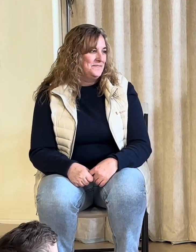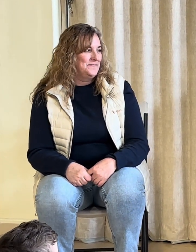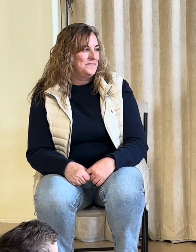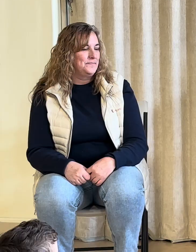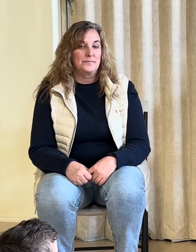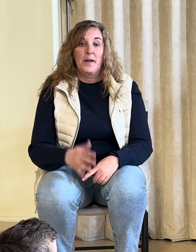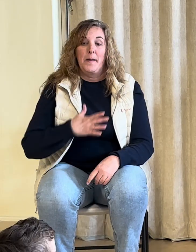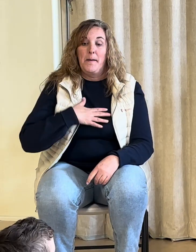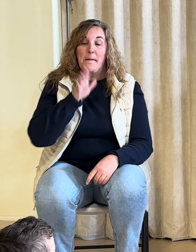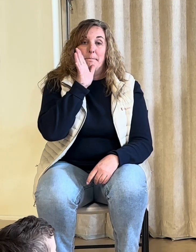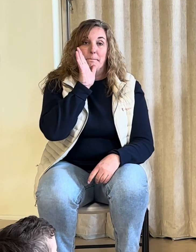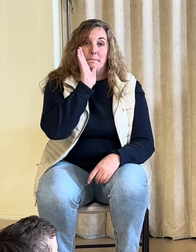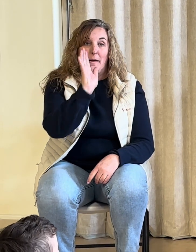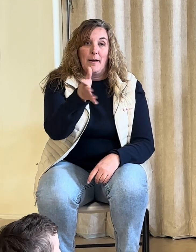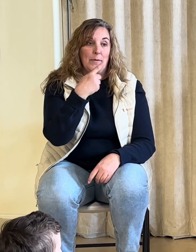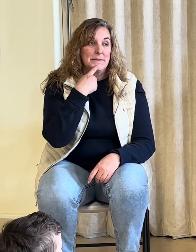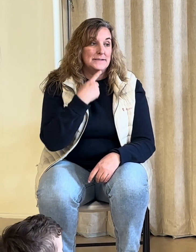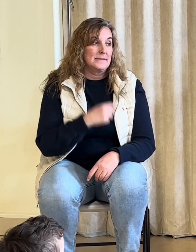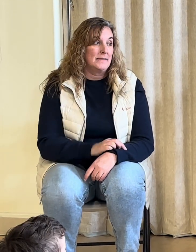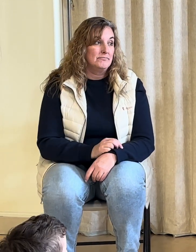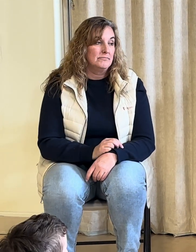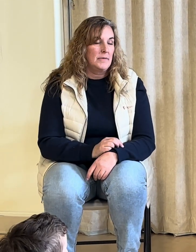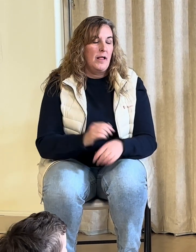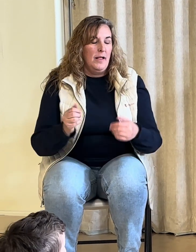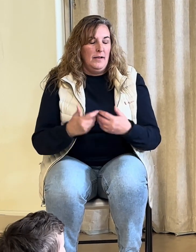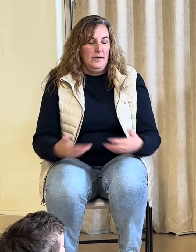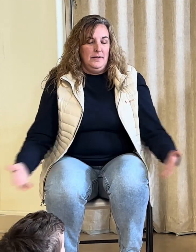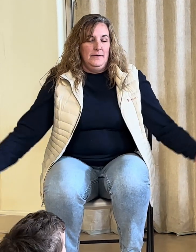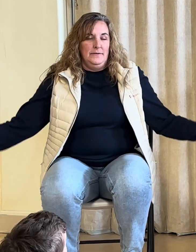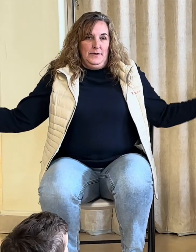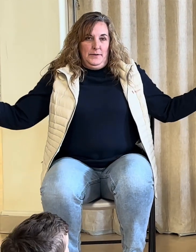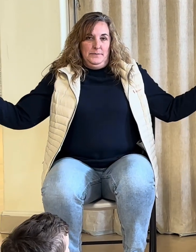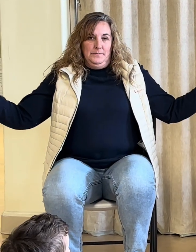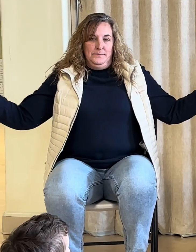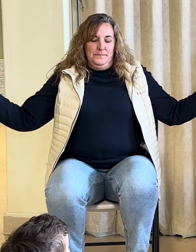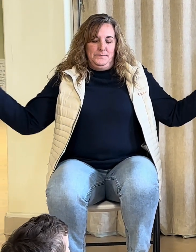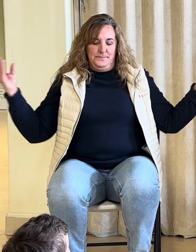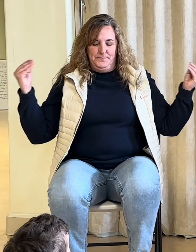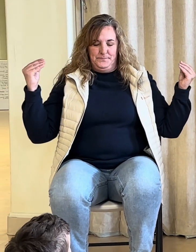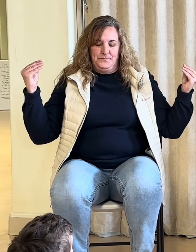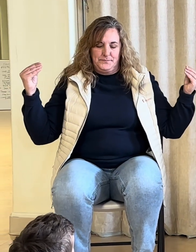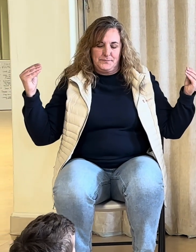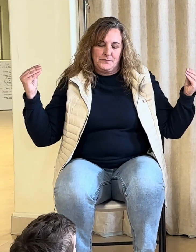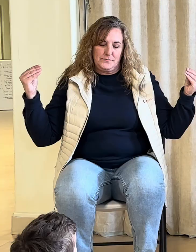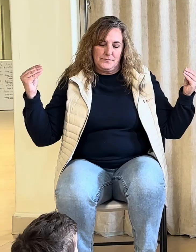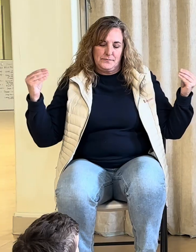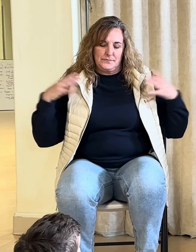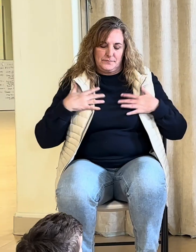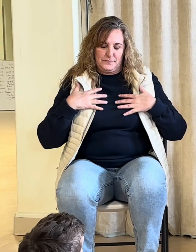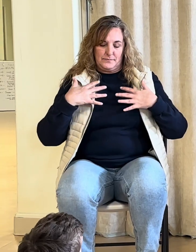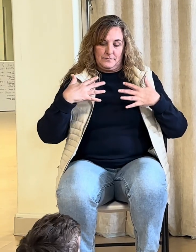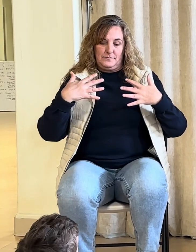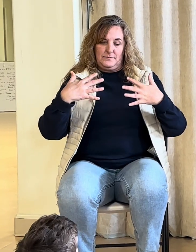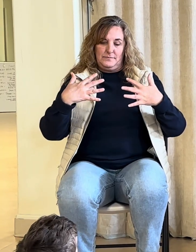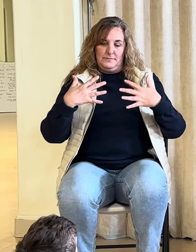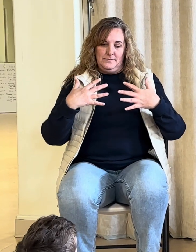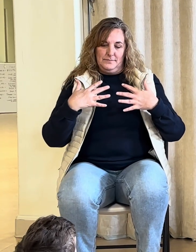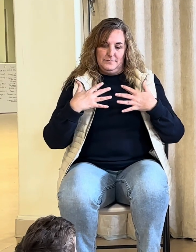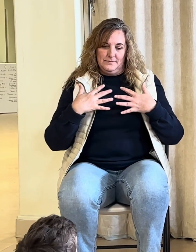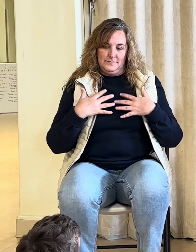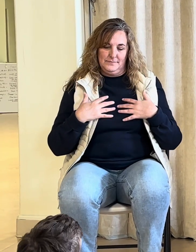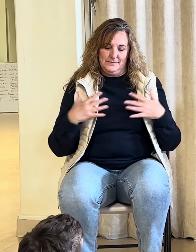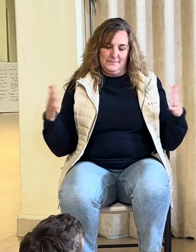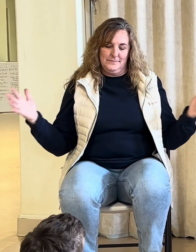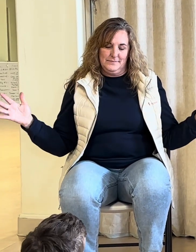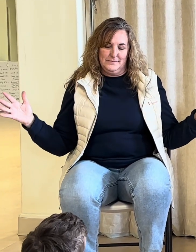My grandmother said, "Lift your arms, close your eyes, take a deep breath, and stop being so